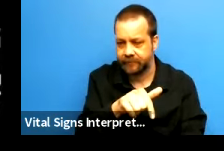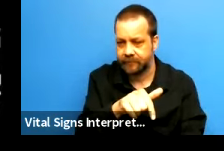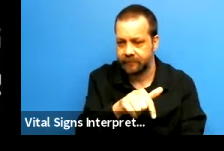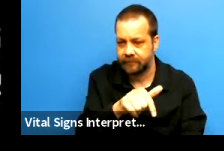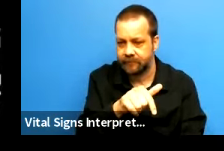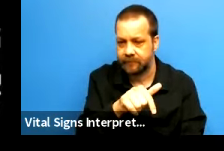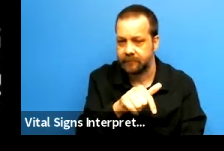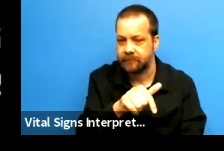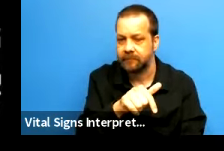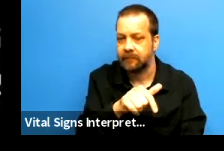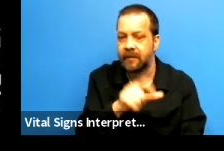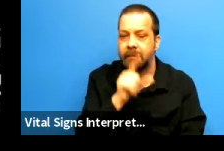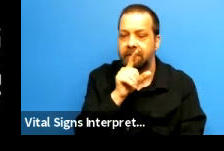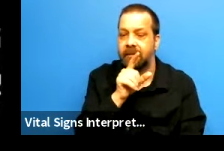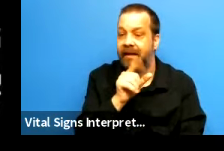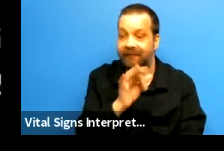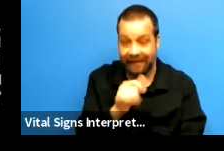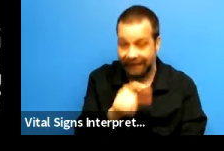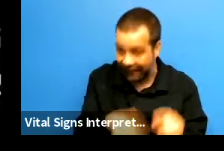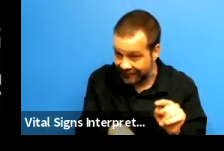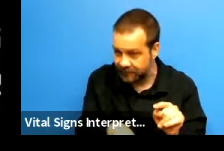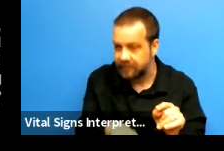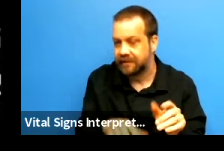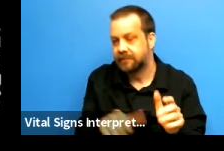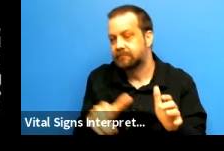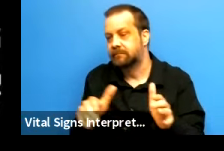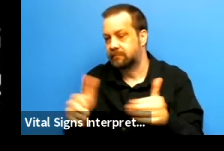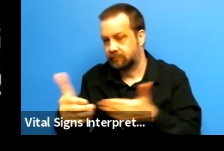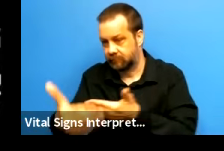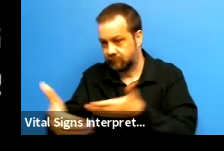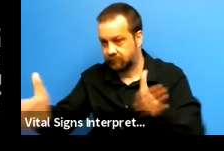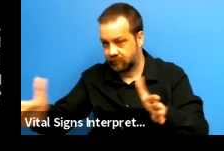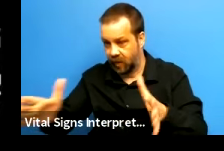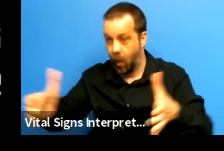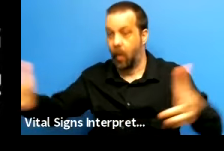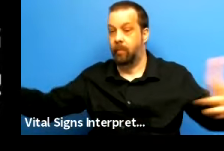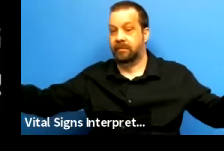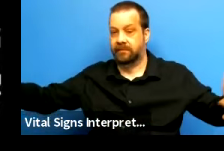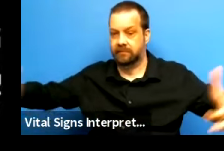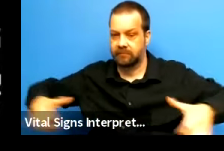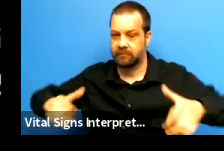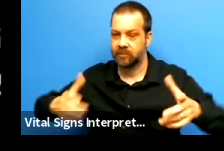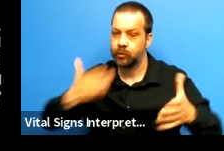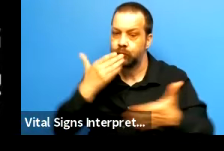Make sure it's open and well ventilated. Encourage folks to continue social distancing